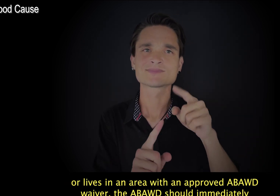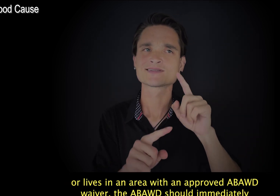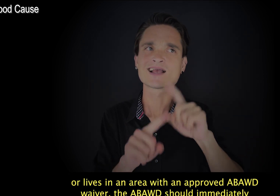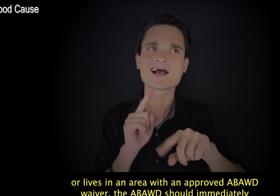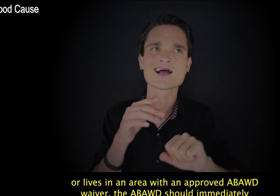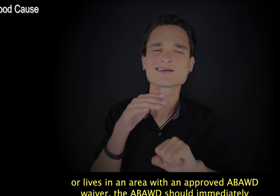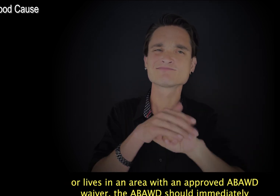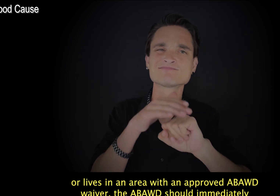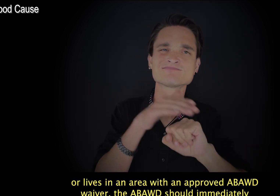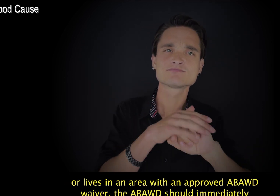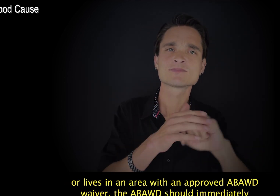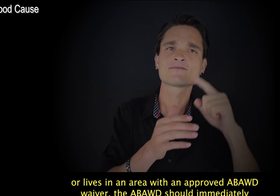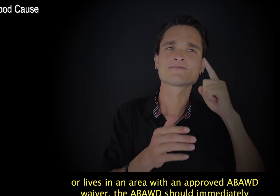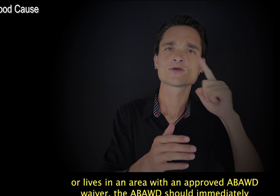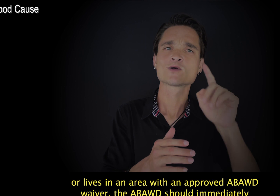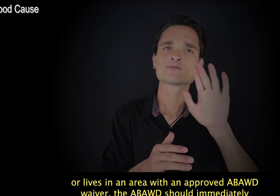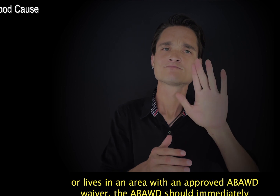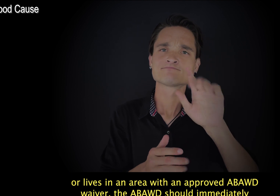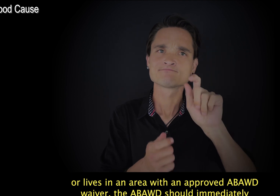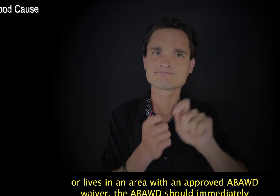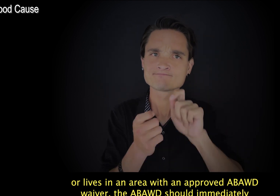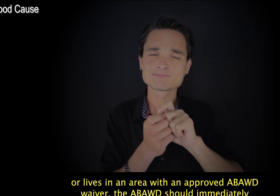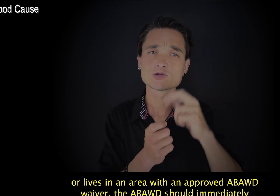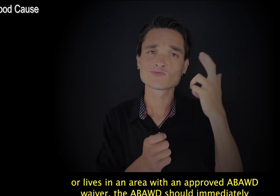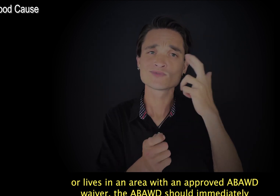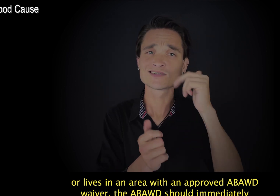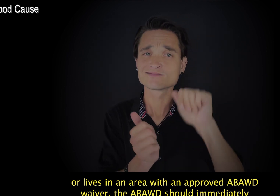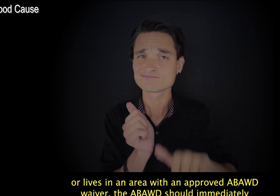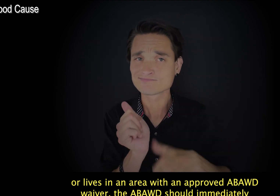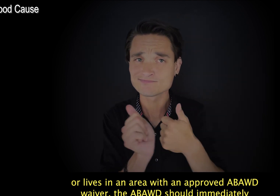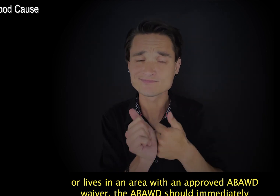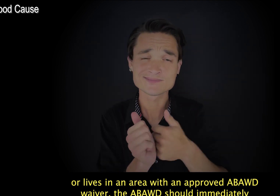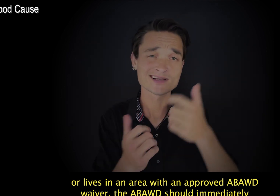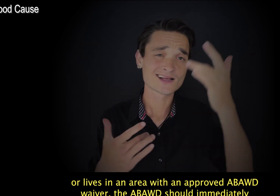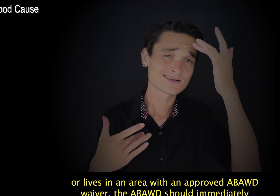or lives in an area with an approved ABAWD waiver, the ABAWD should immediately